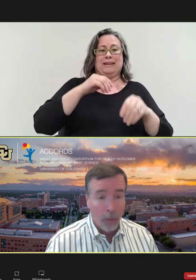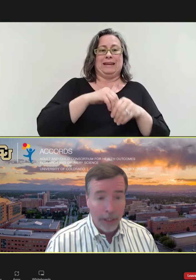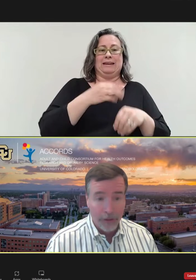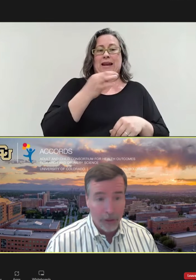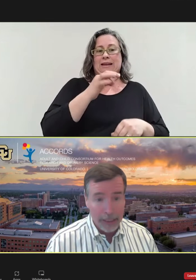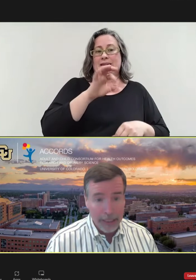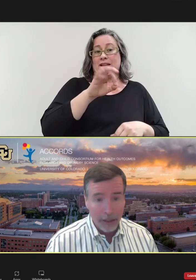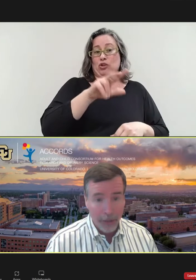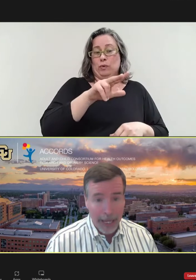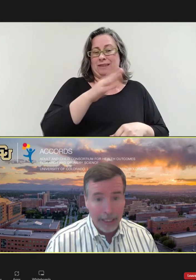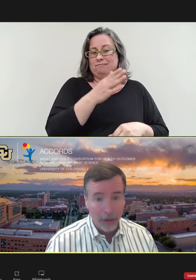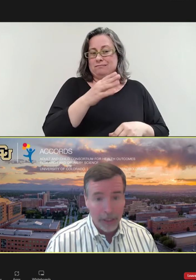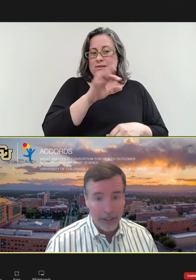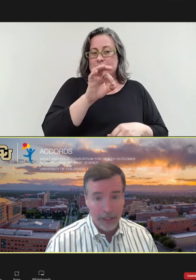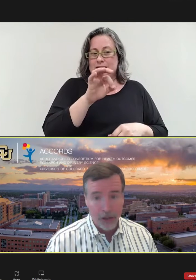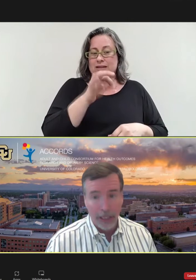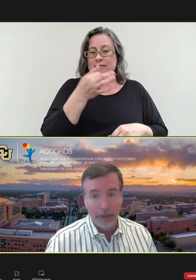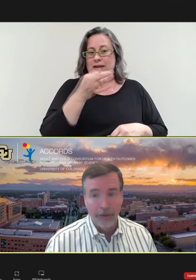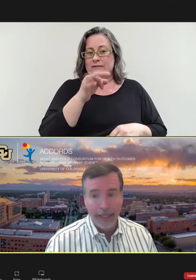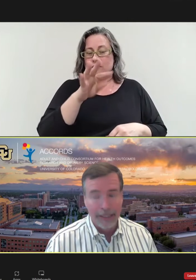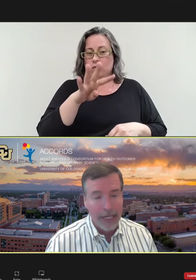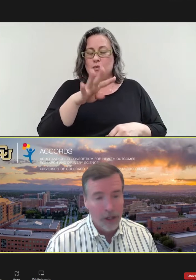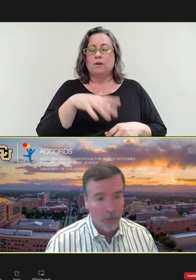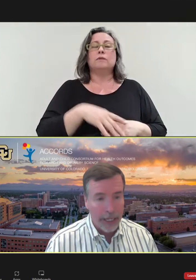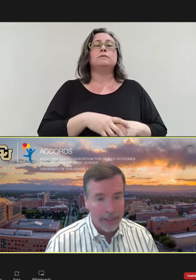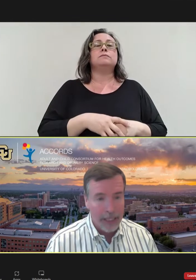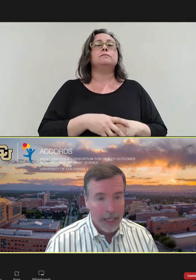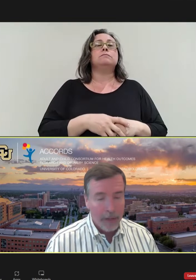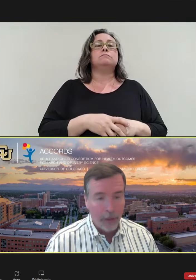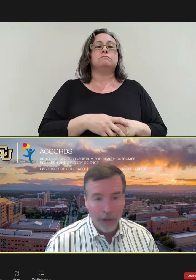We have certainly seen dramatic increases in childhood vaccination rates, but we've also